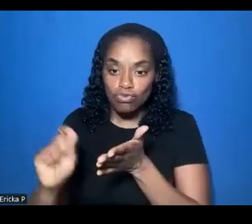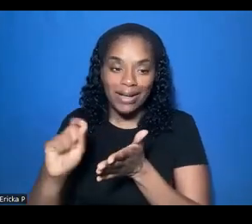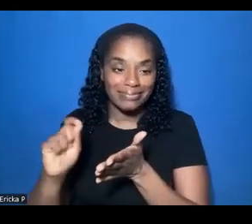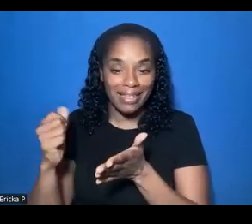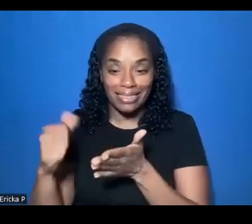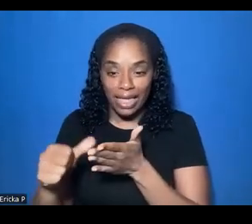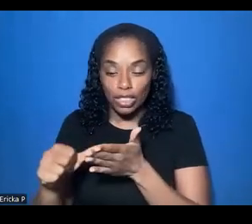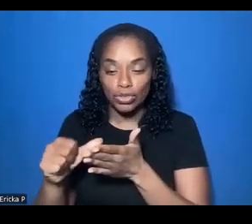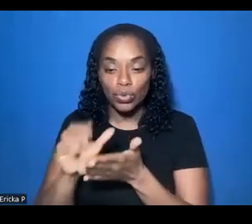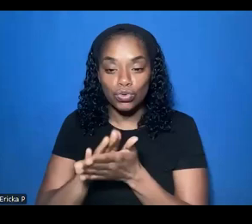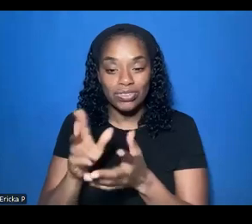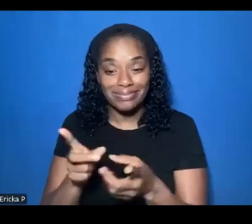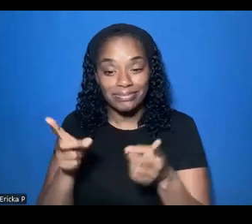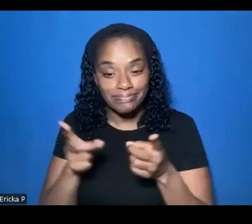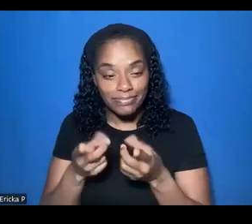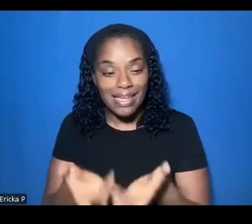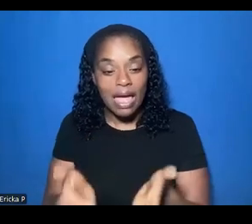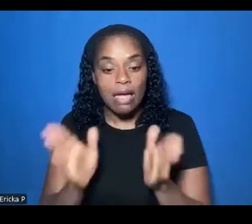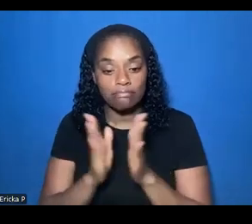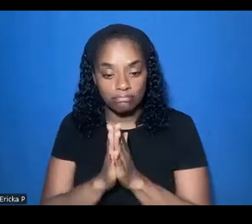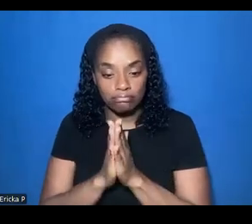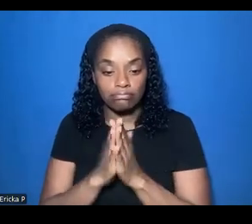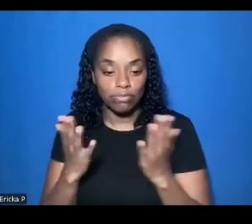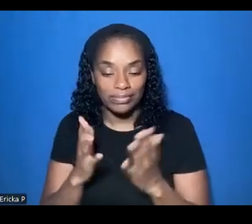in a comprehensive psychoeducation evaluation,